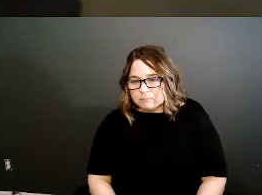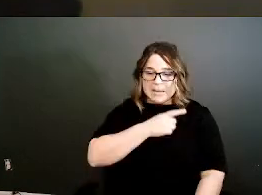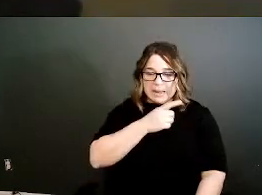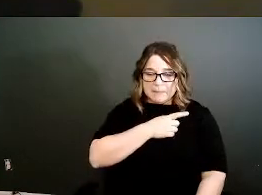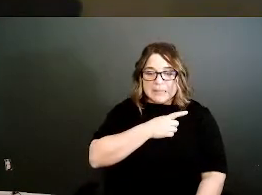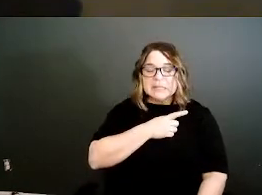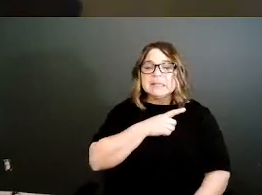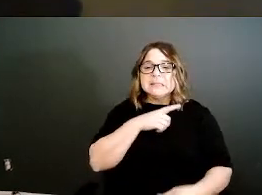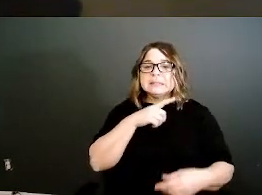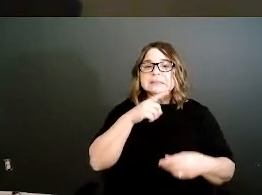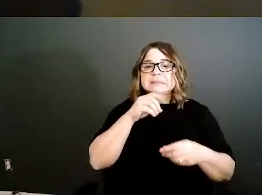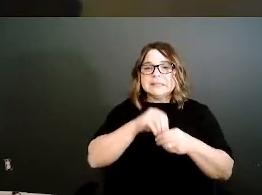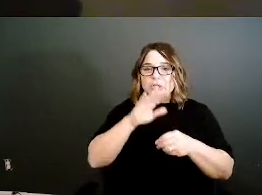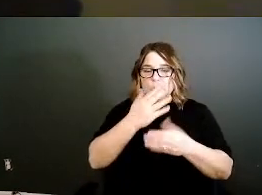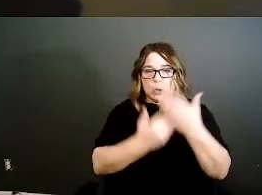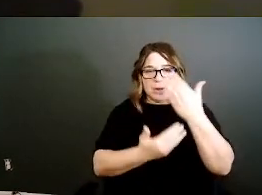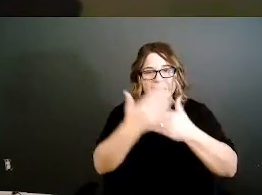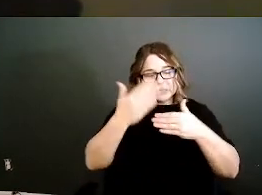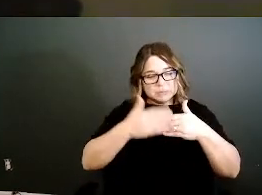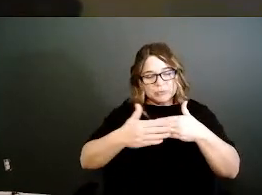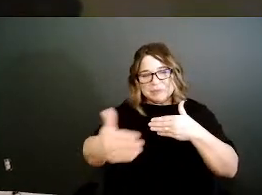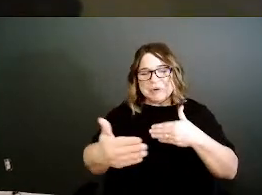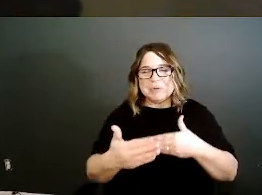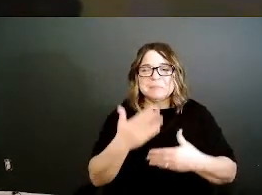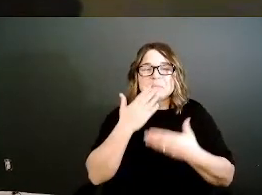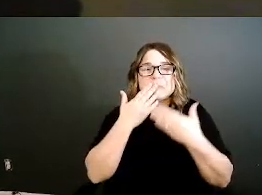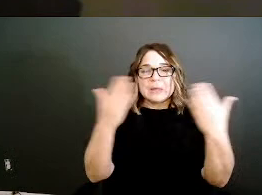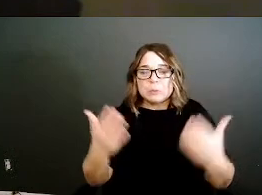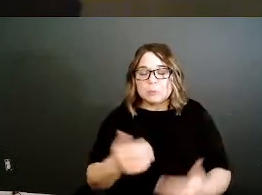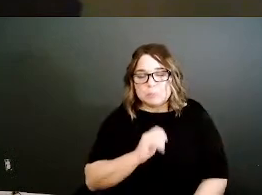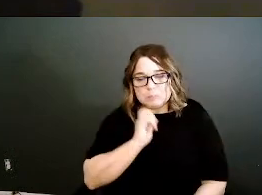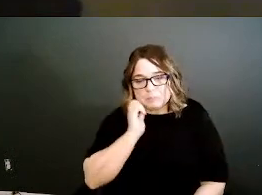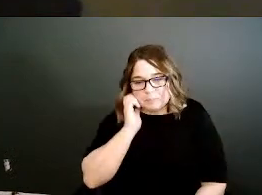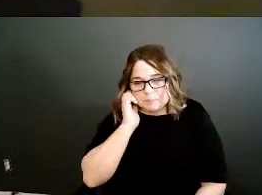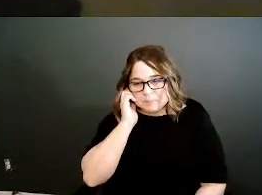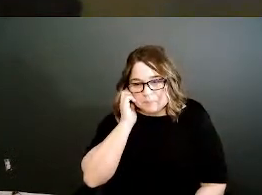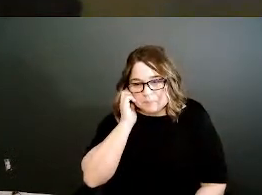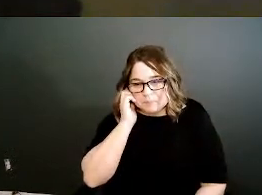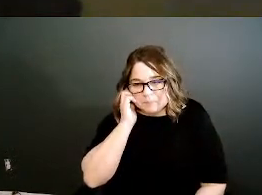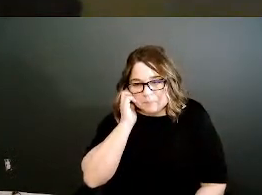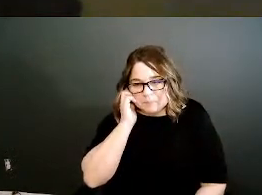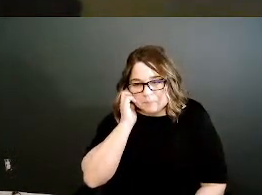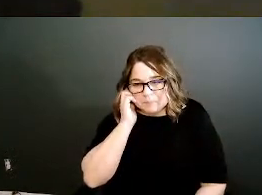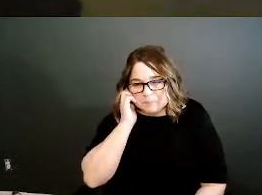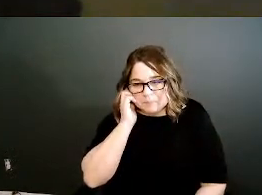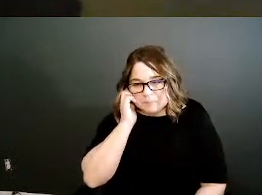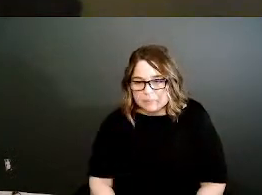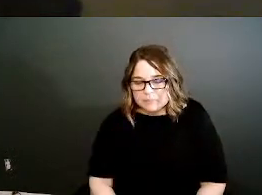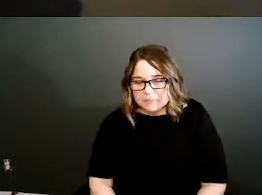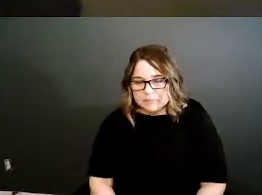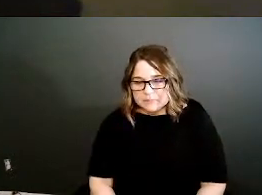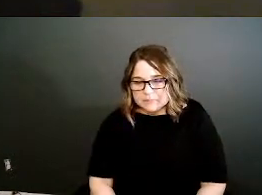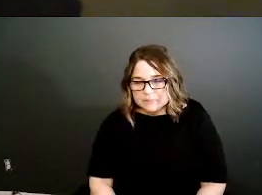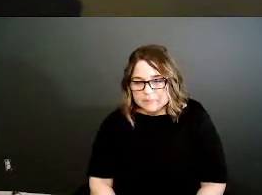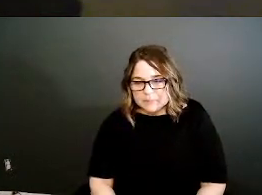I KNOW EACH OF US WHO HAVE SPOKEN AND THOSE WHO HAVEN'T ON THE COUNCIL ARE SO GRATEFUL TO ALL OF THE STAFF THROUGHOUT THE CITY WHO HAVE WORKED SO HARD ON THE